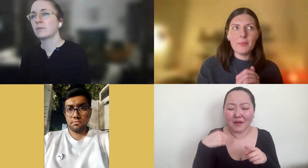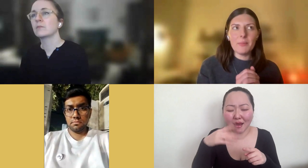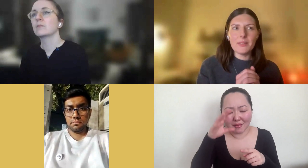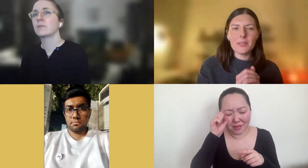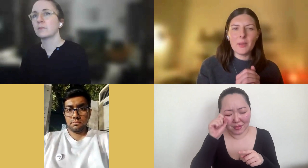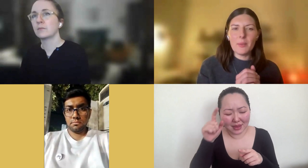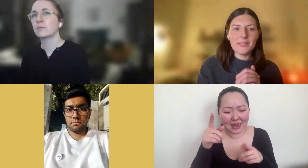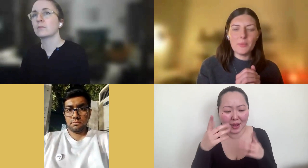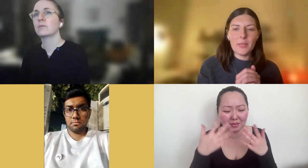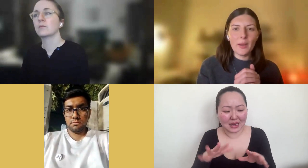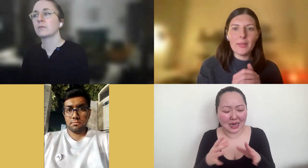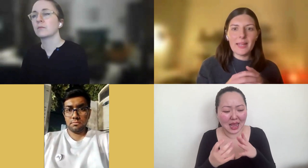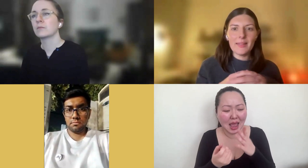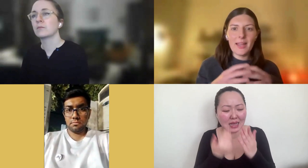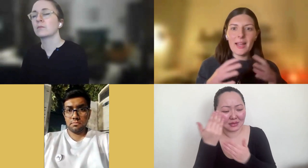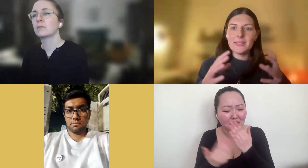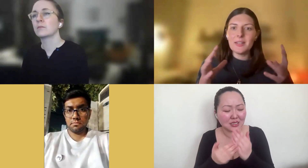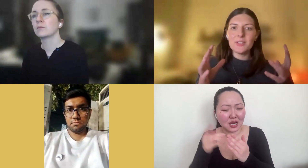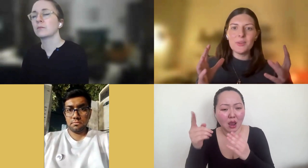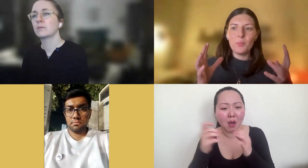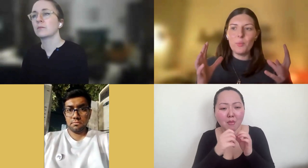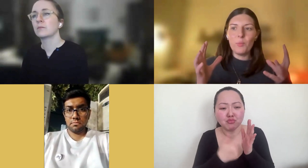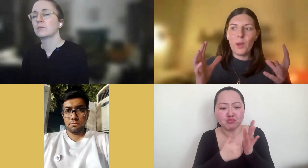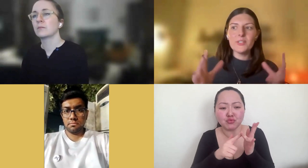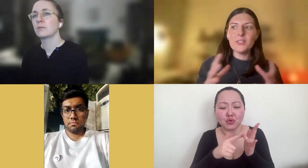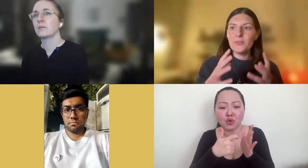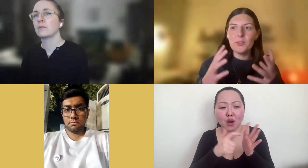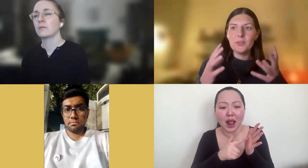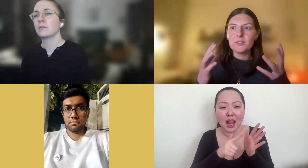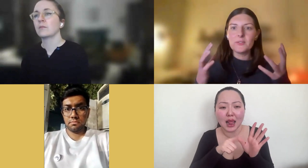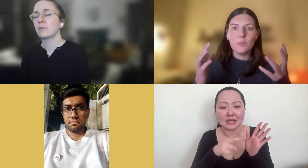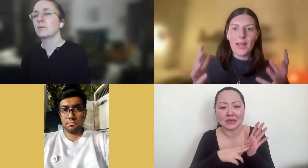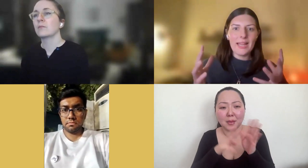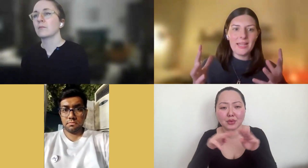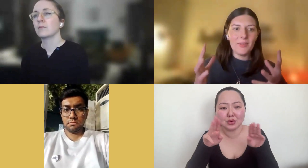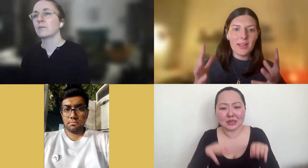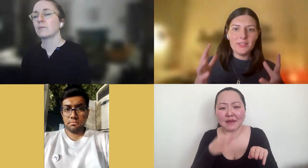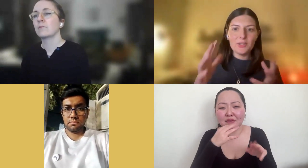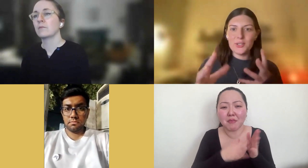a couple of months ago, it might still be going, they had a wonderful way of